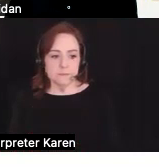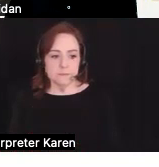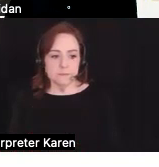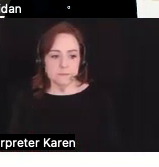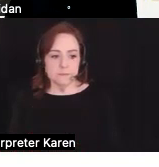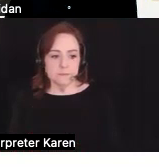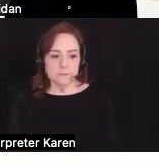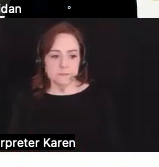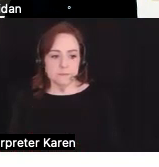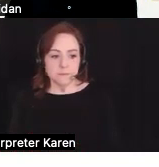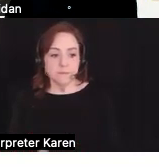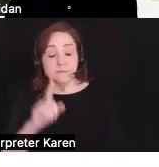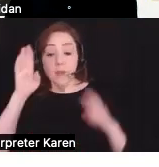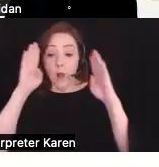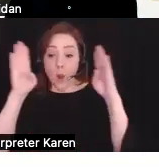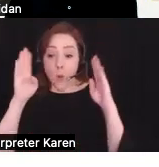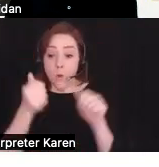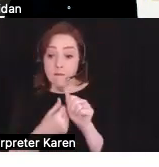hello everyone we will begin the webinar in about 30